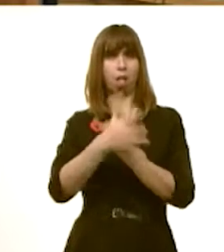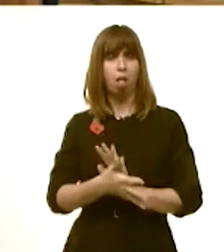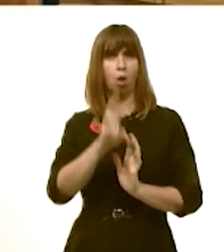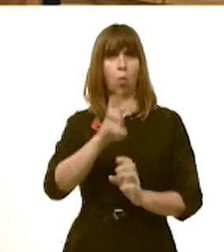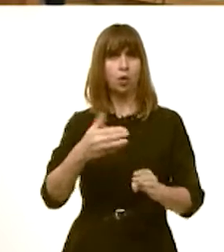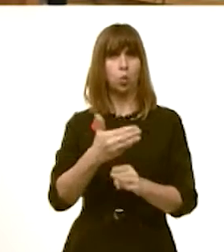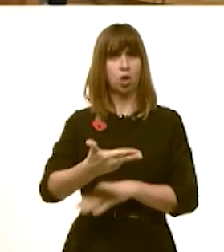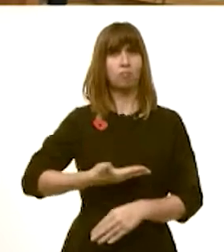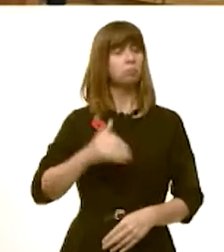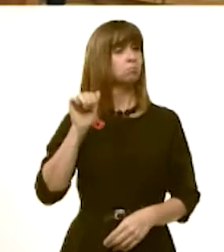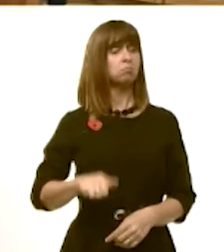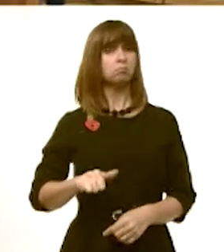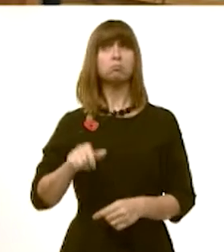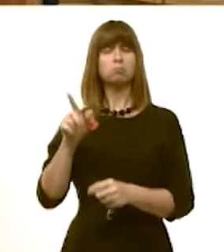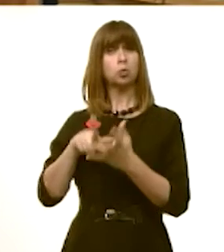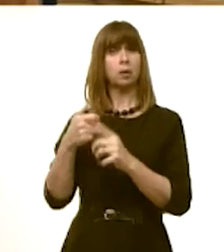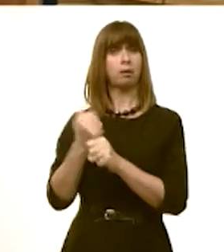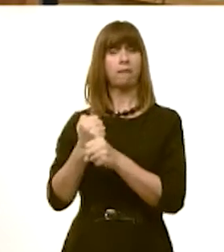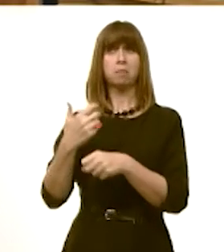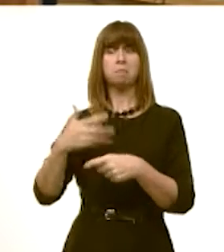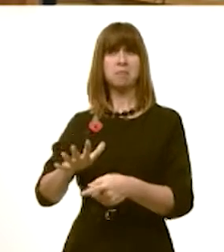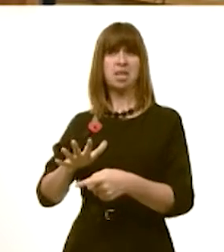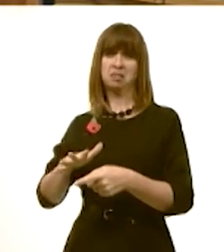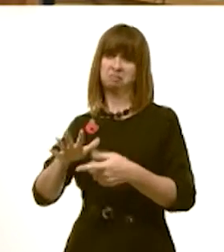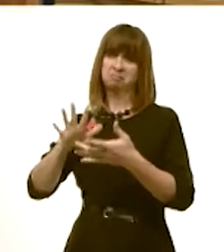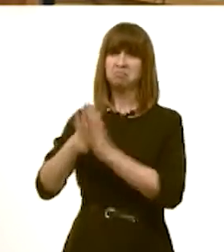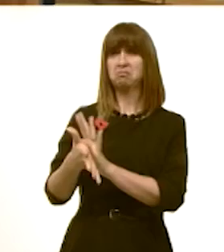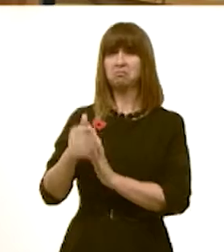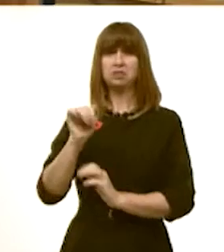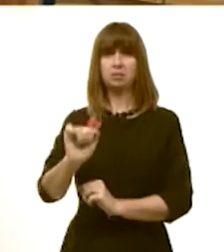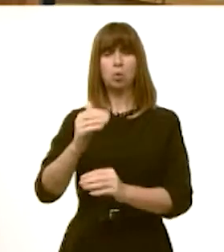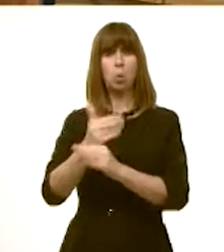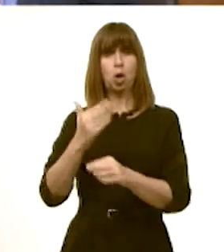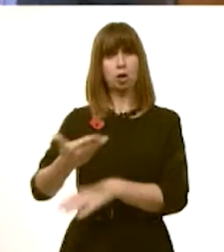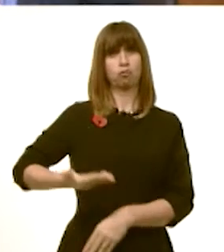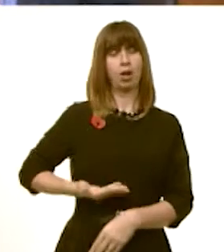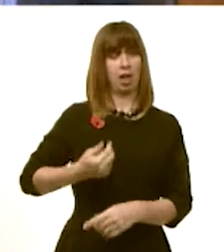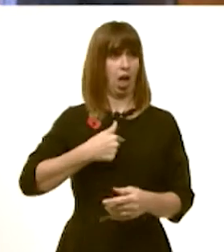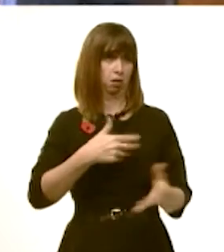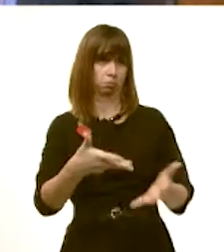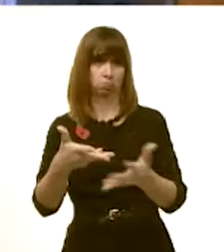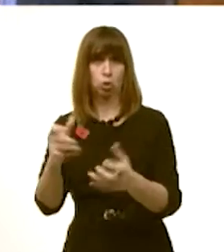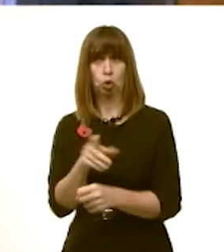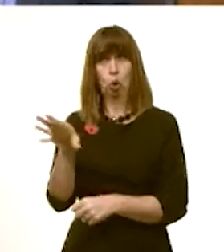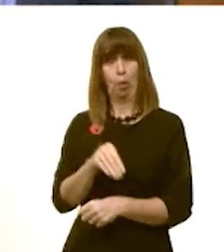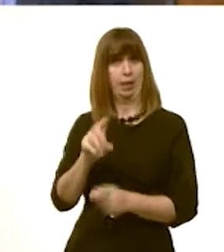Itís a straightforward attack on workersí rights. Iíd encourage other councils to follow Caerphillyís lead, because we know that it is all about